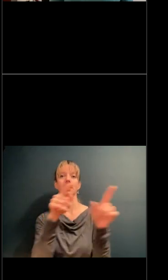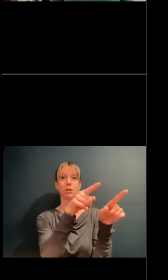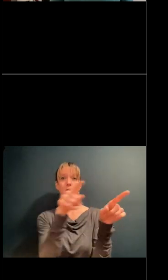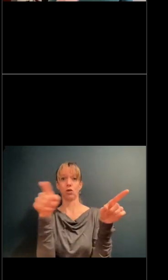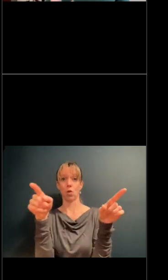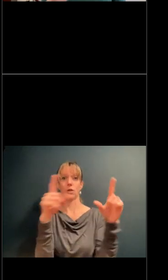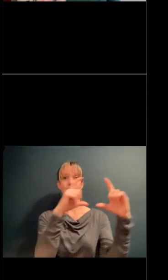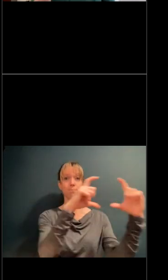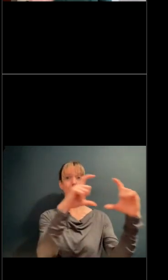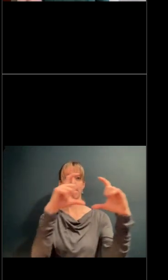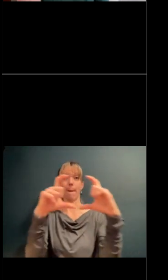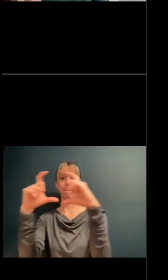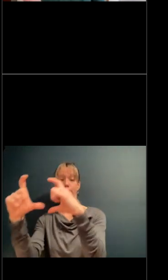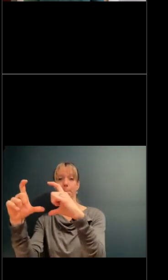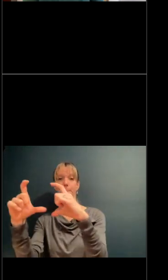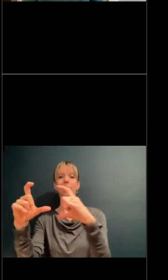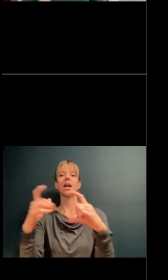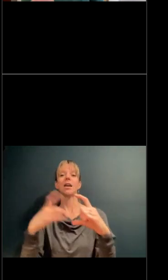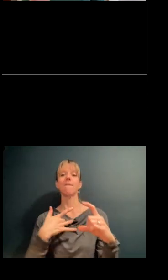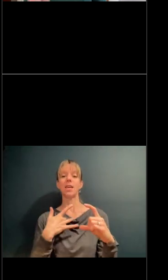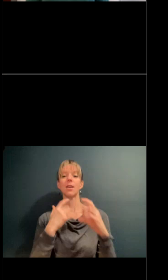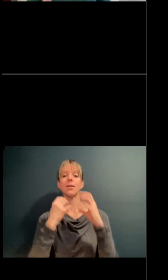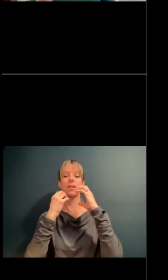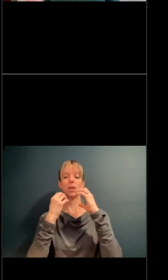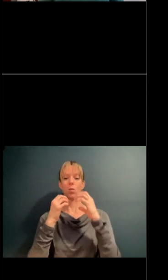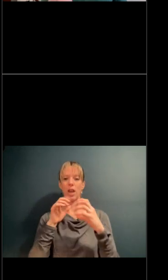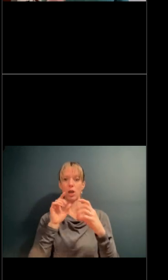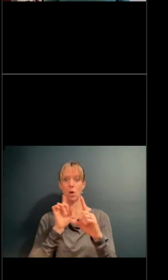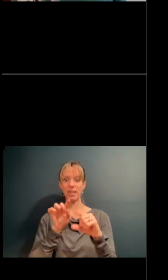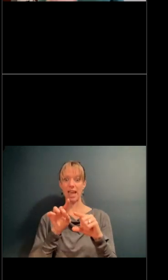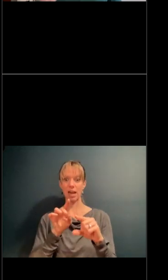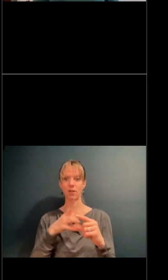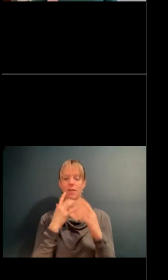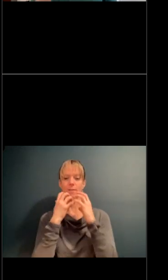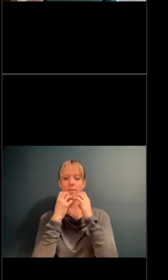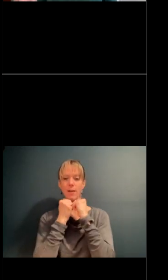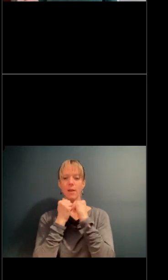activities and enough support to be part of them. It turns out people start to develop friendships.